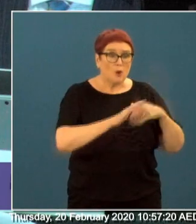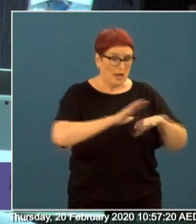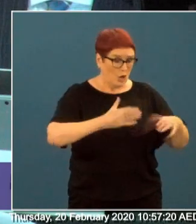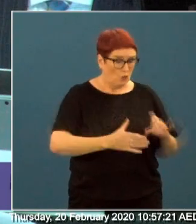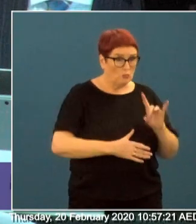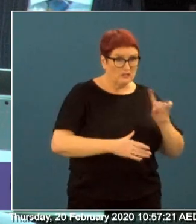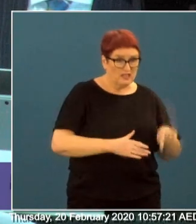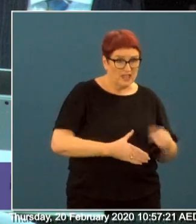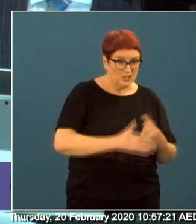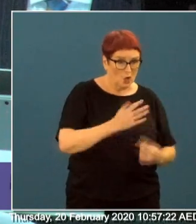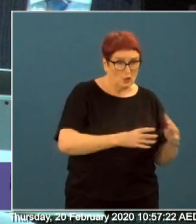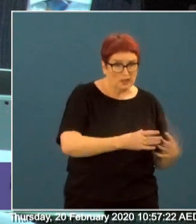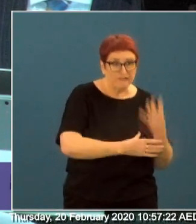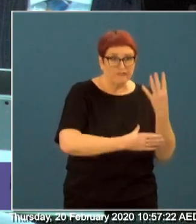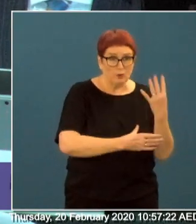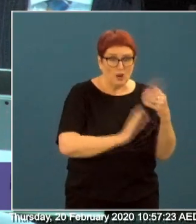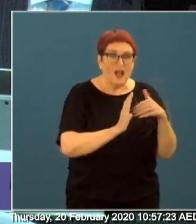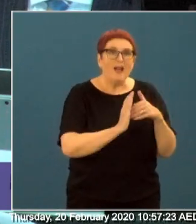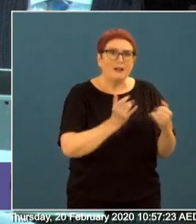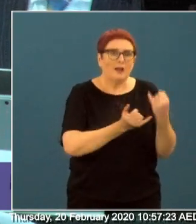now, to one in 100 people.